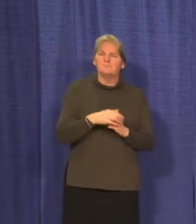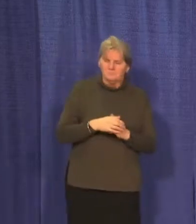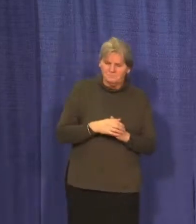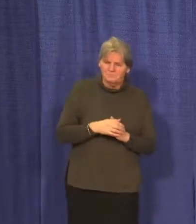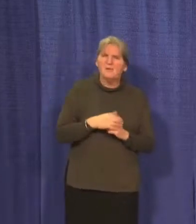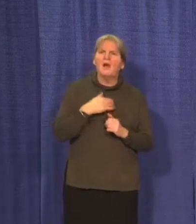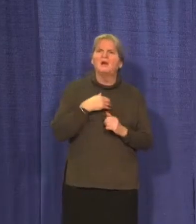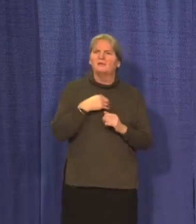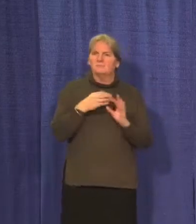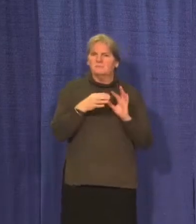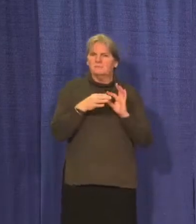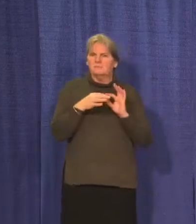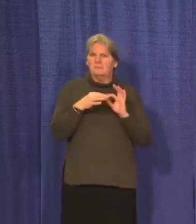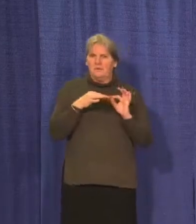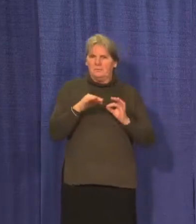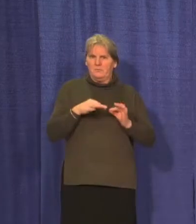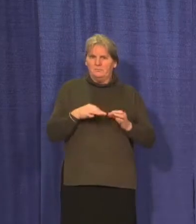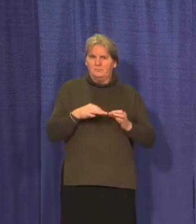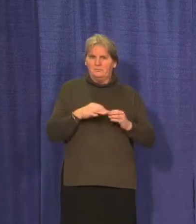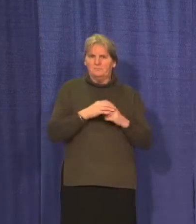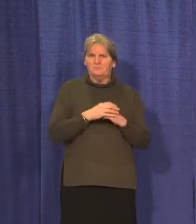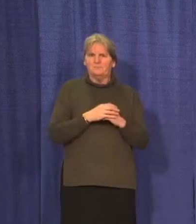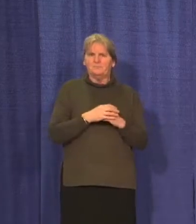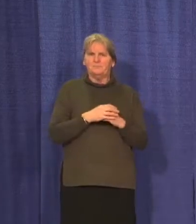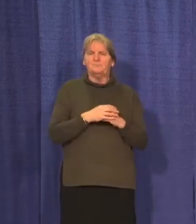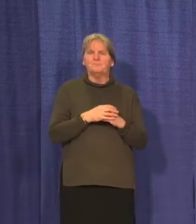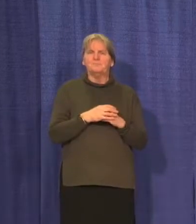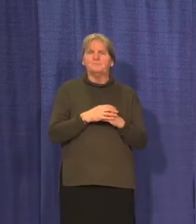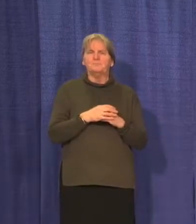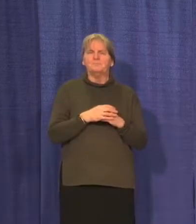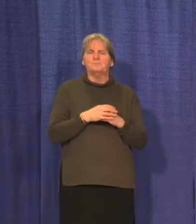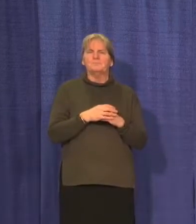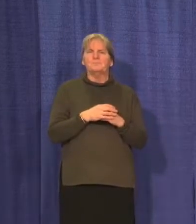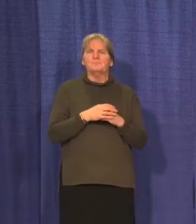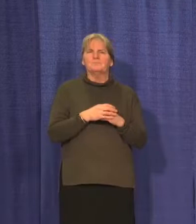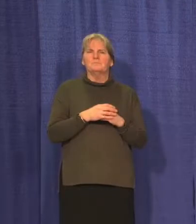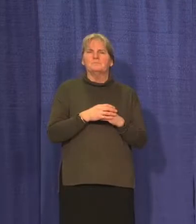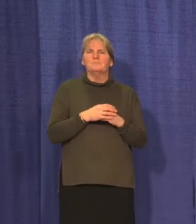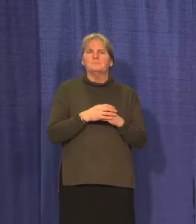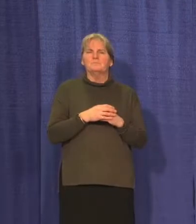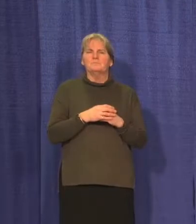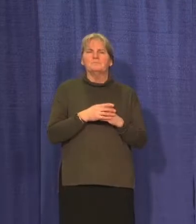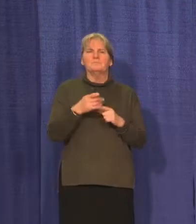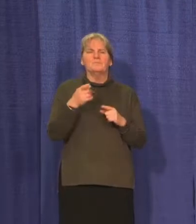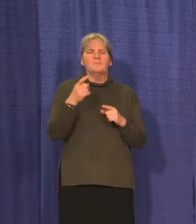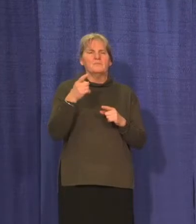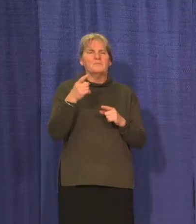I can comment on that. You know, again, I think it goes back to that more general